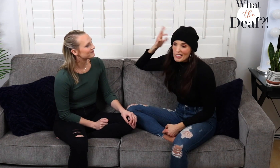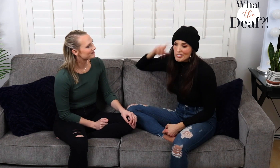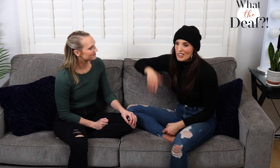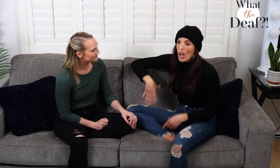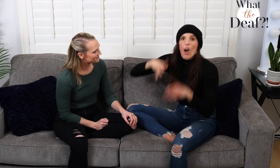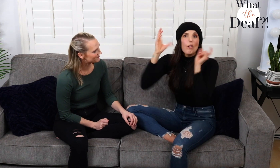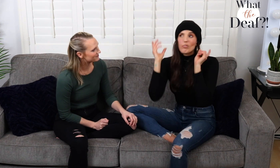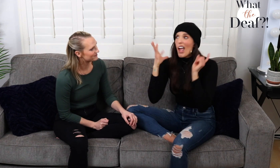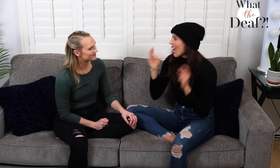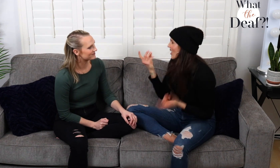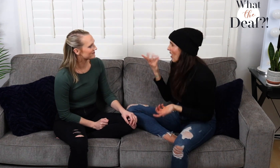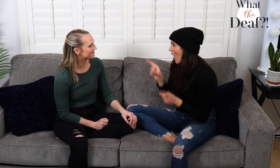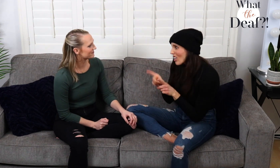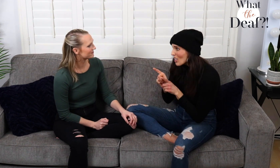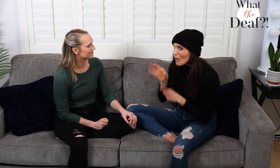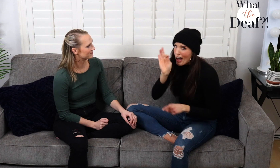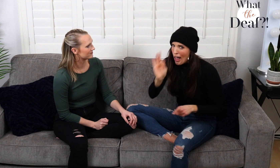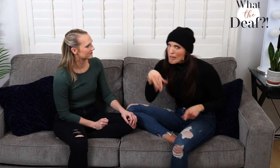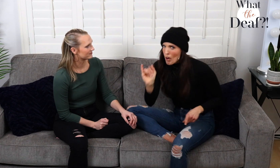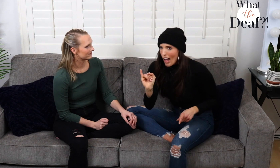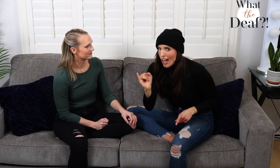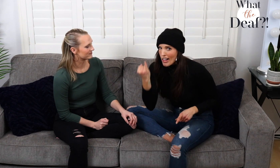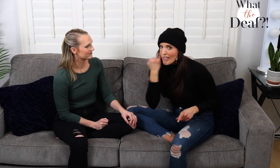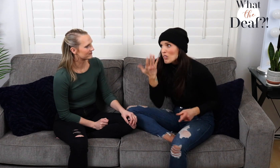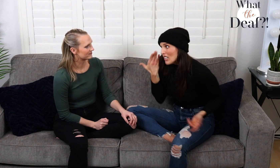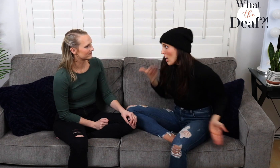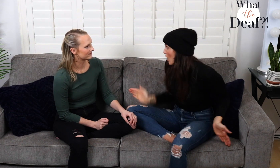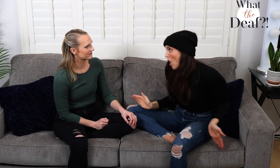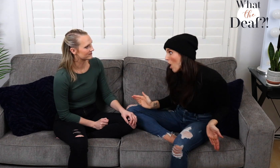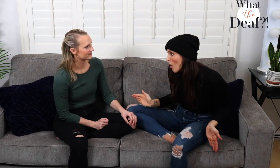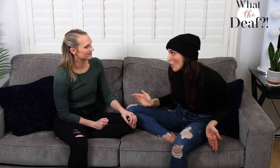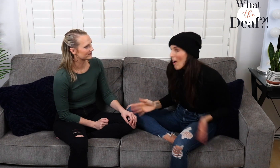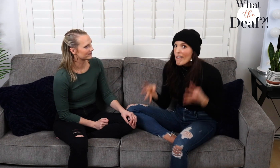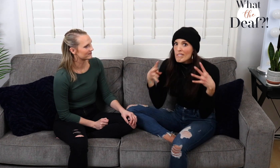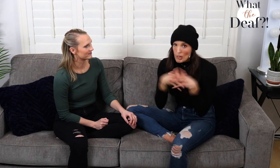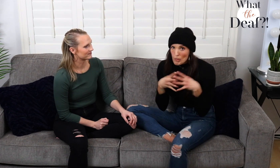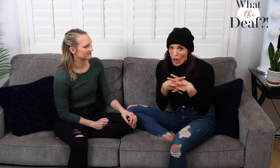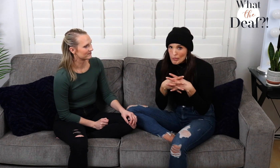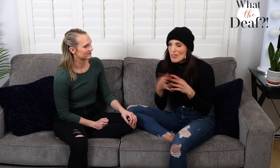Well, oh and also FYI, if you didn't know football,